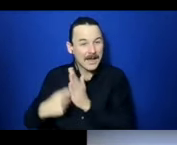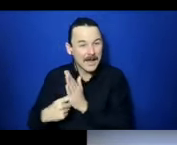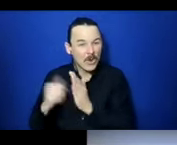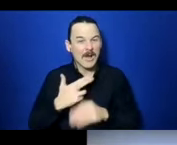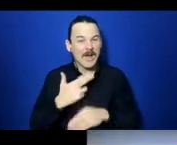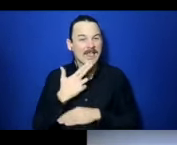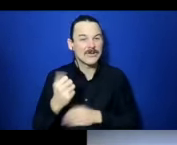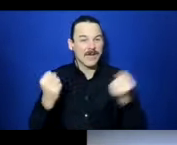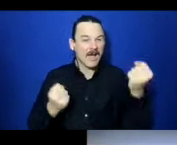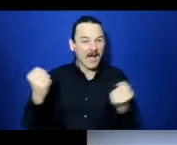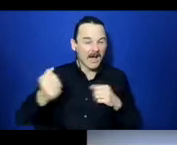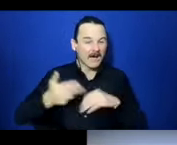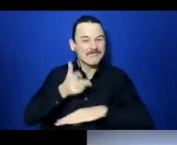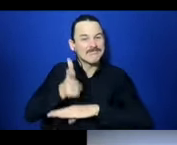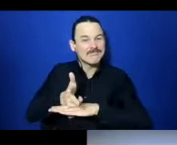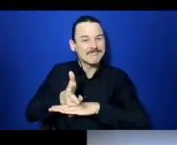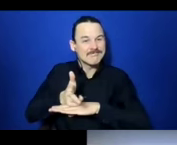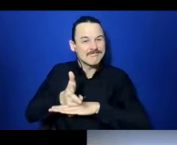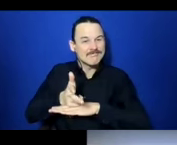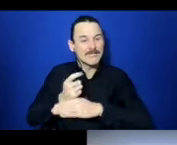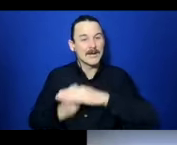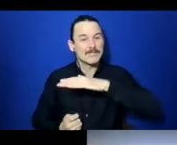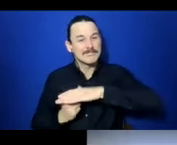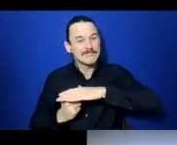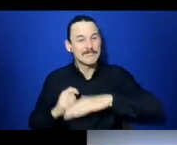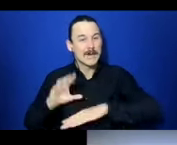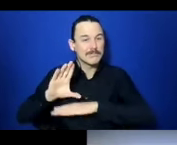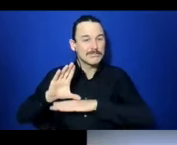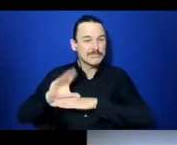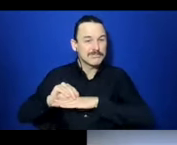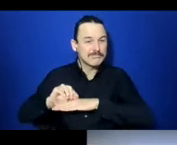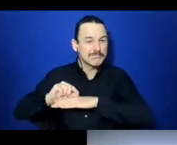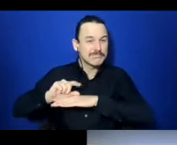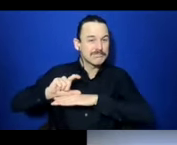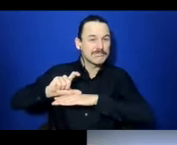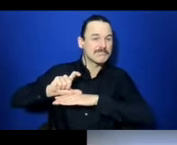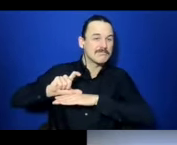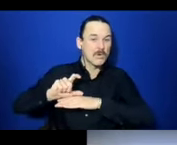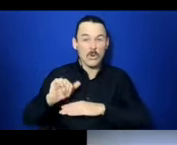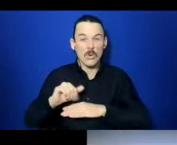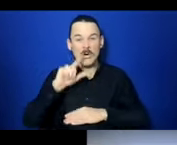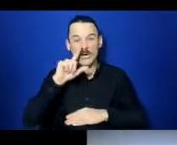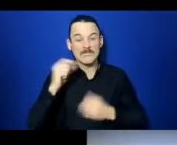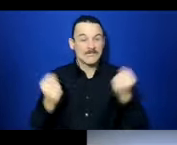so that they can direct our drivers to the nearest spot that they can either park or charge.